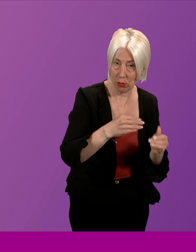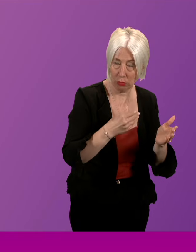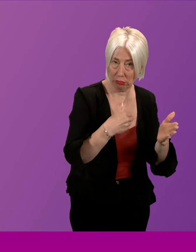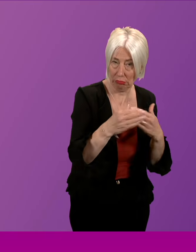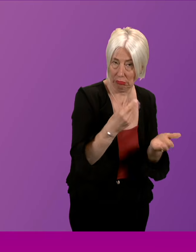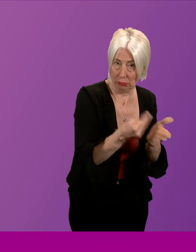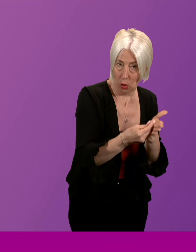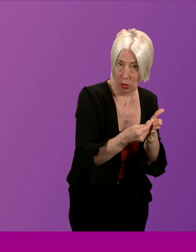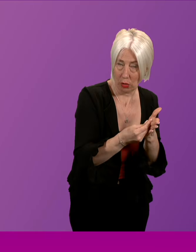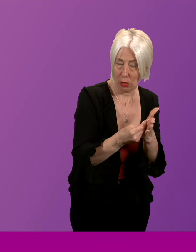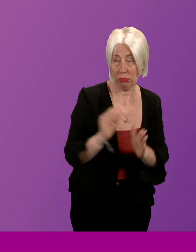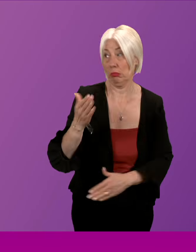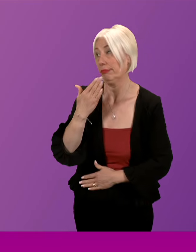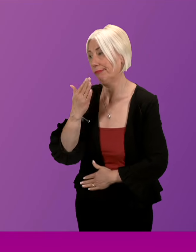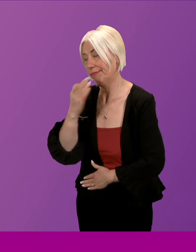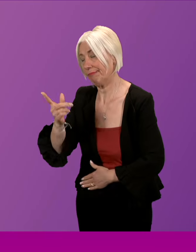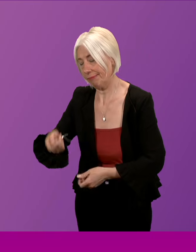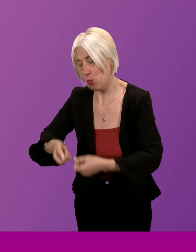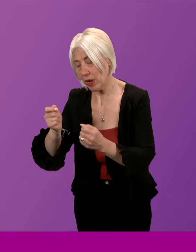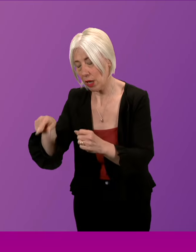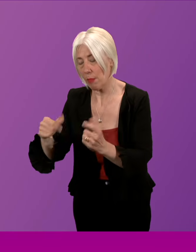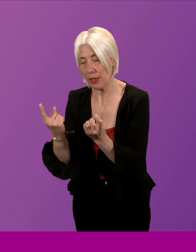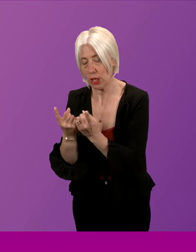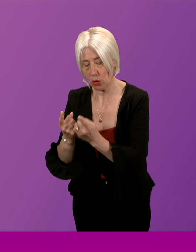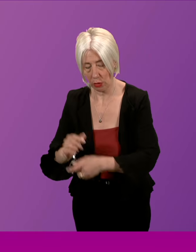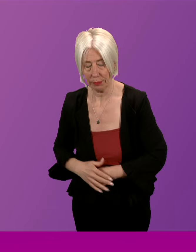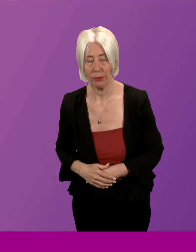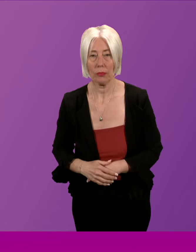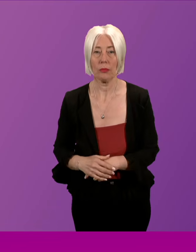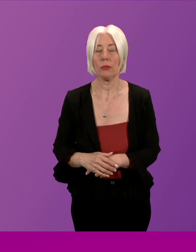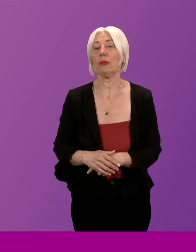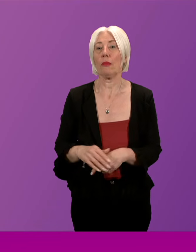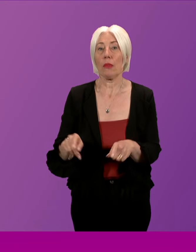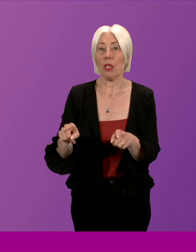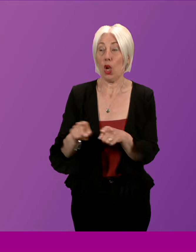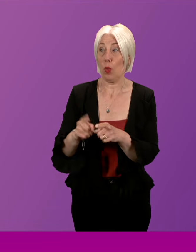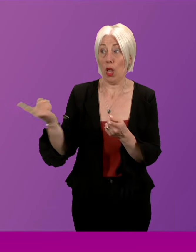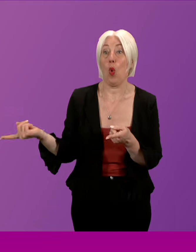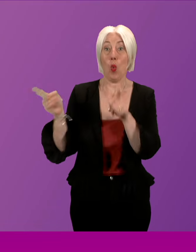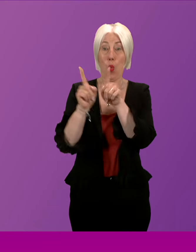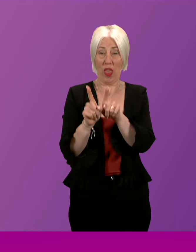I am grateful to Keith Brown for raising the issue and for accompanying me—along with the